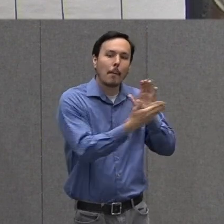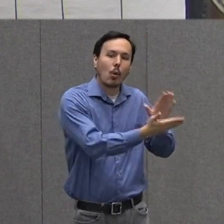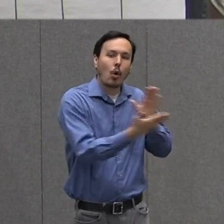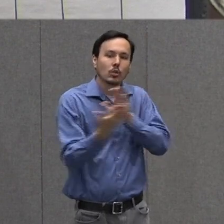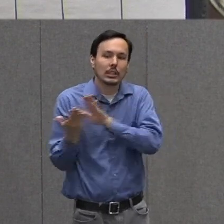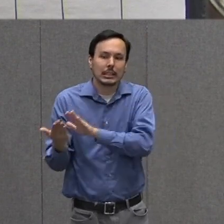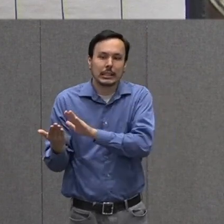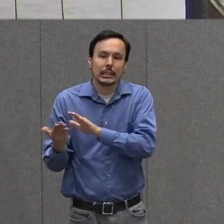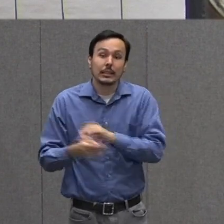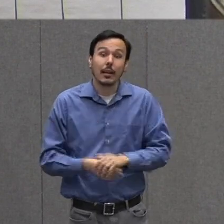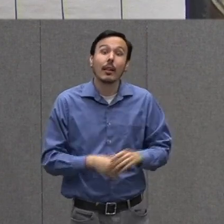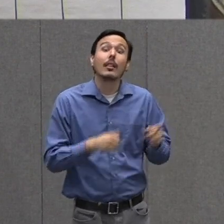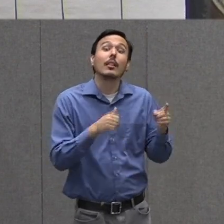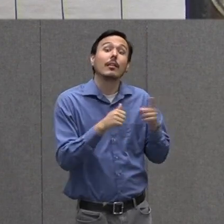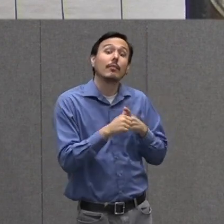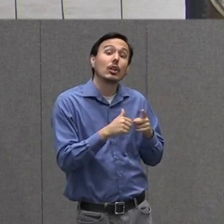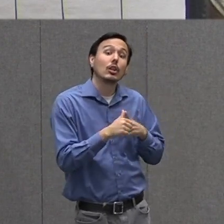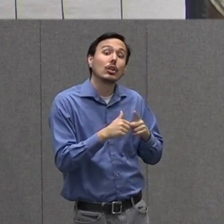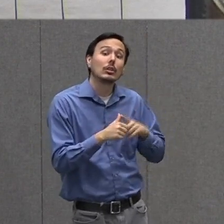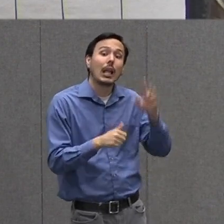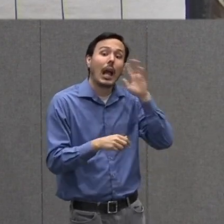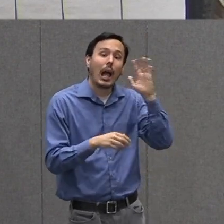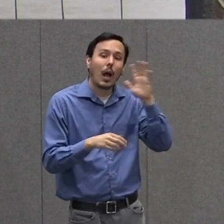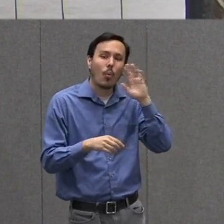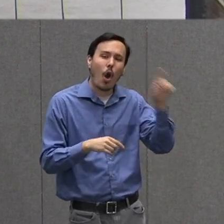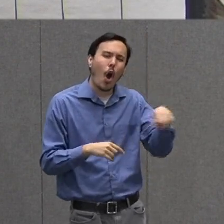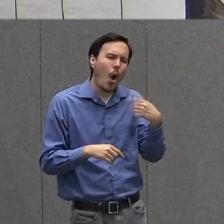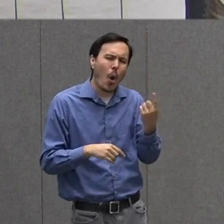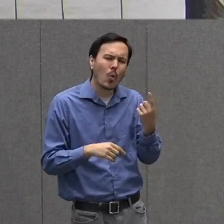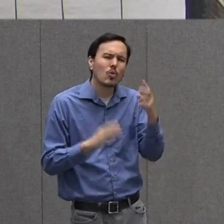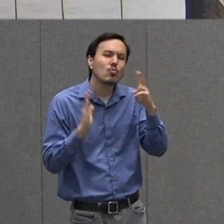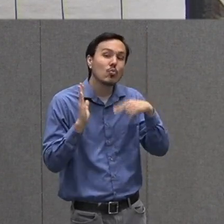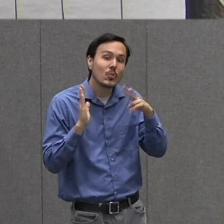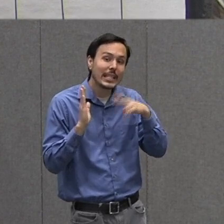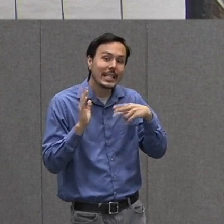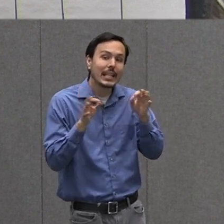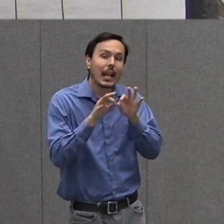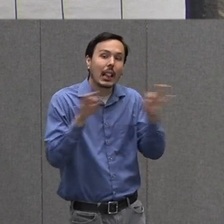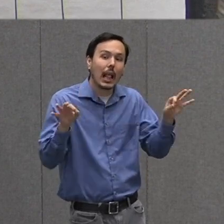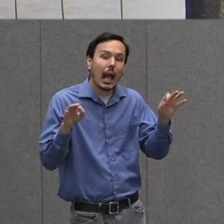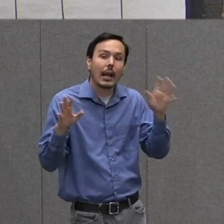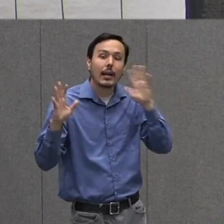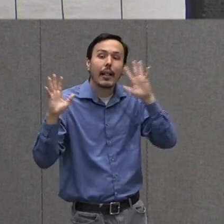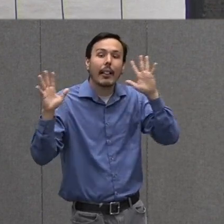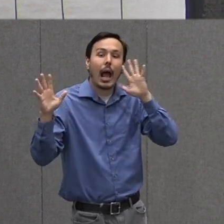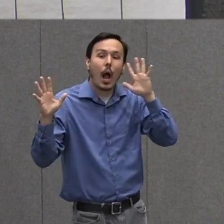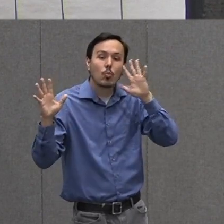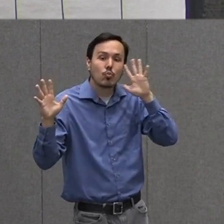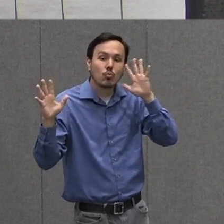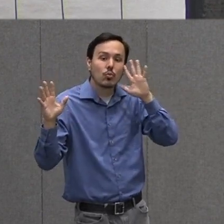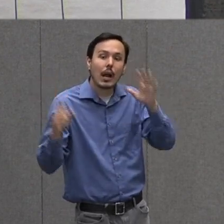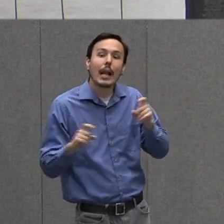The first way, I'm going to just read the line aloud so that way I can give time